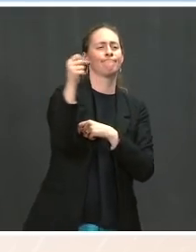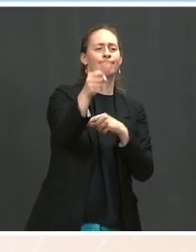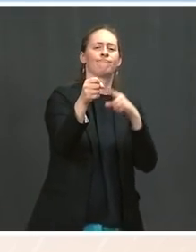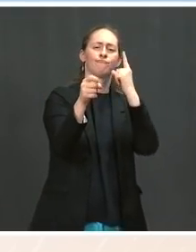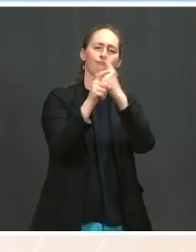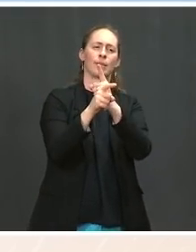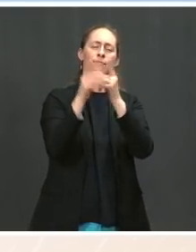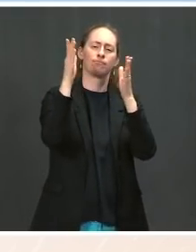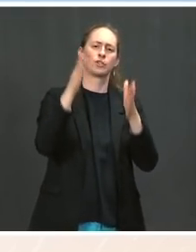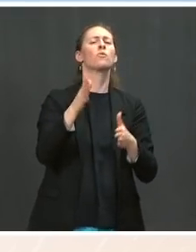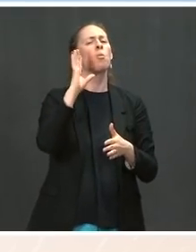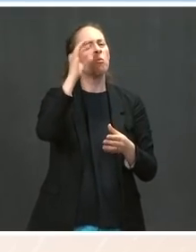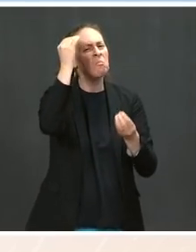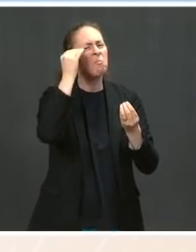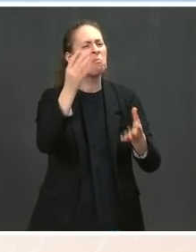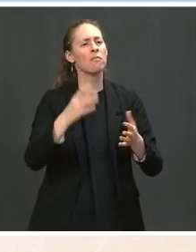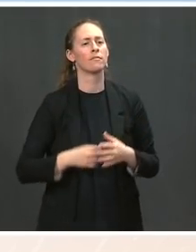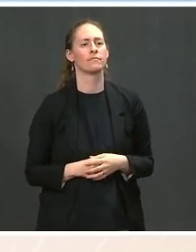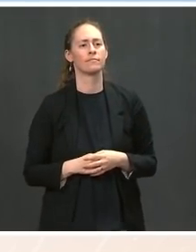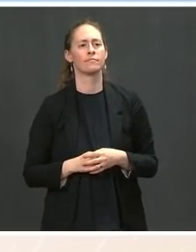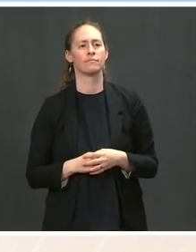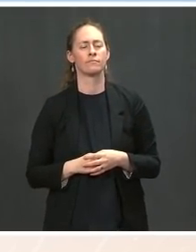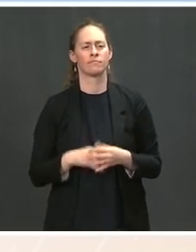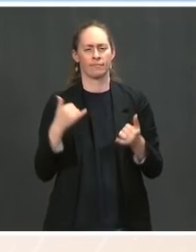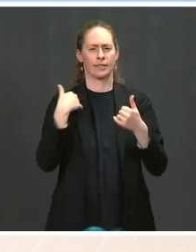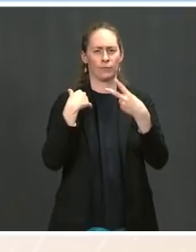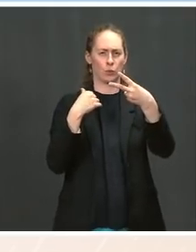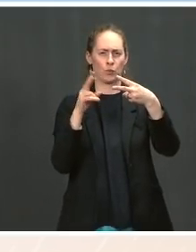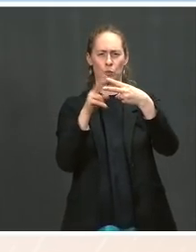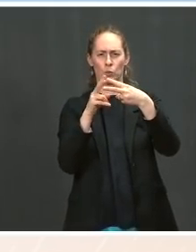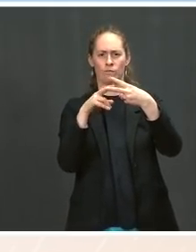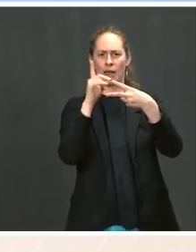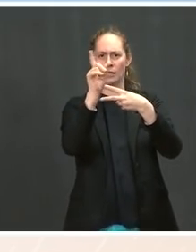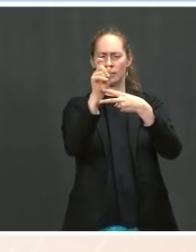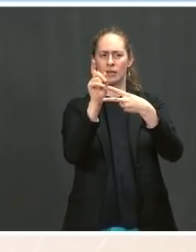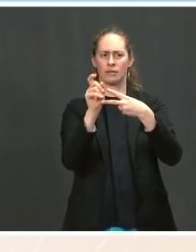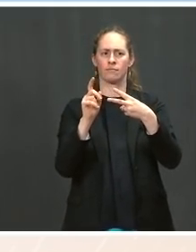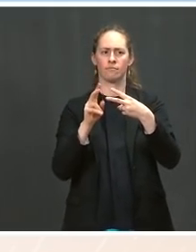The Press: Two tax questions for you. Seventeen House Democrats said earlier this week